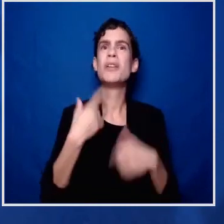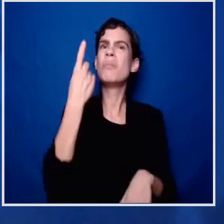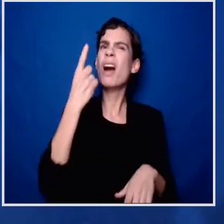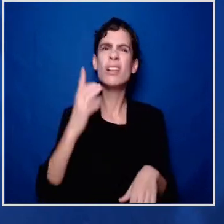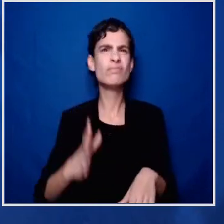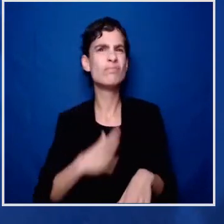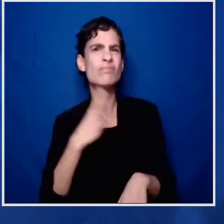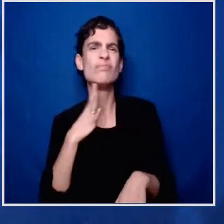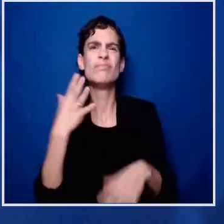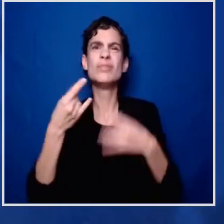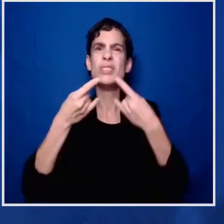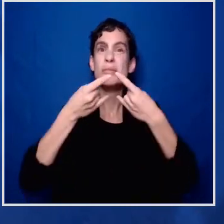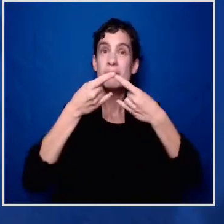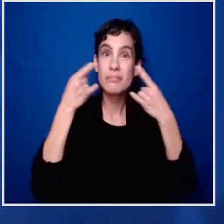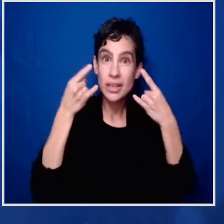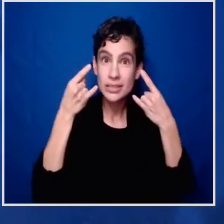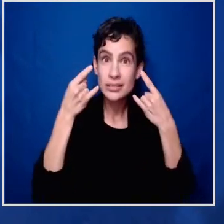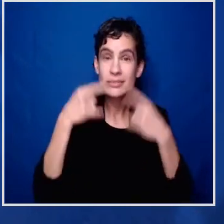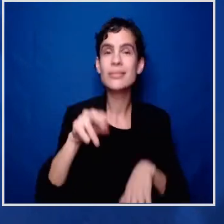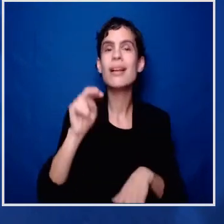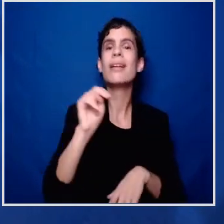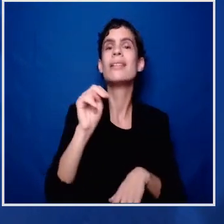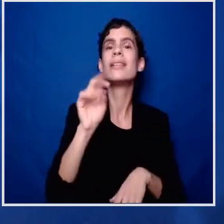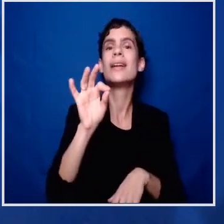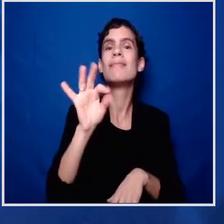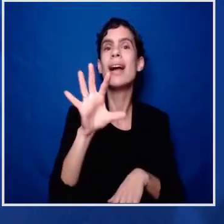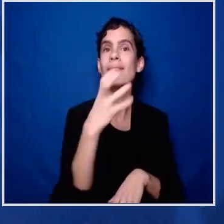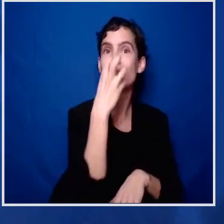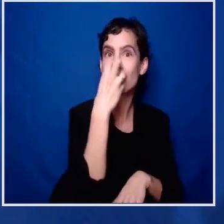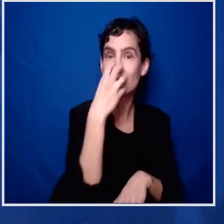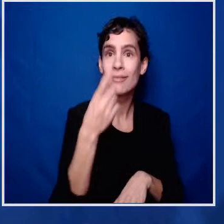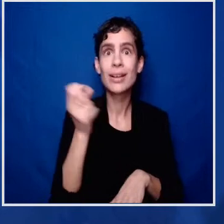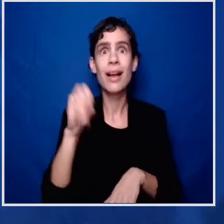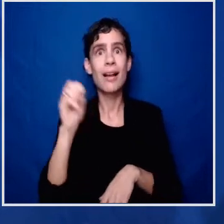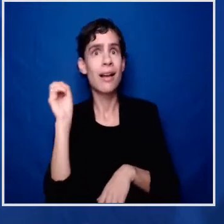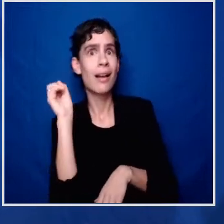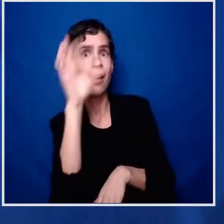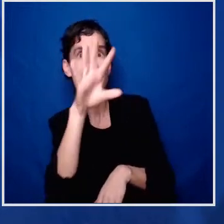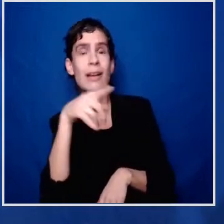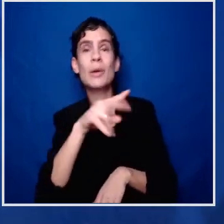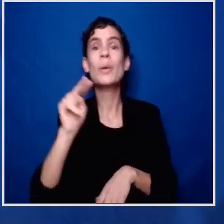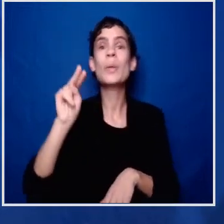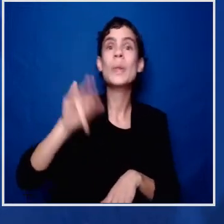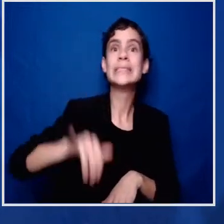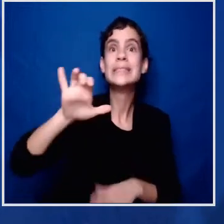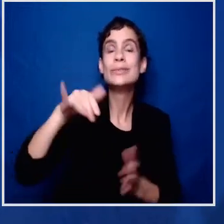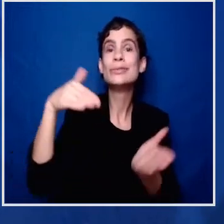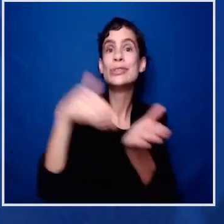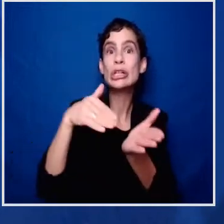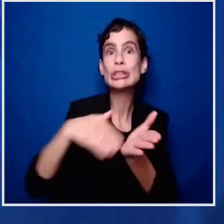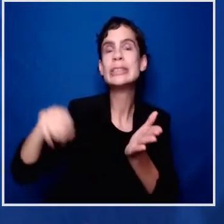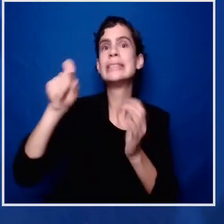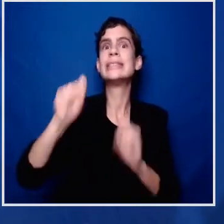HEALTHCARE WORKER. OR THE PEOPLE FROM ALL AGES, RACES, AND BACKGROUND, MARCHES IN THE STREETS TO DEMAND CHANGE